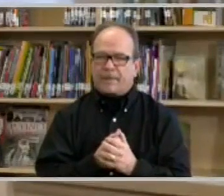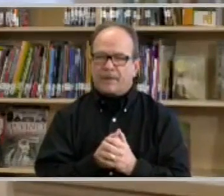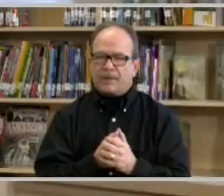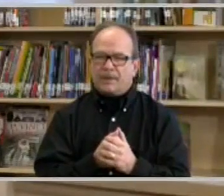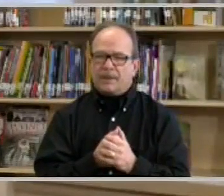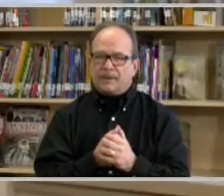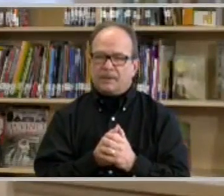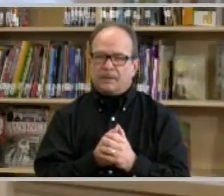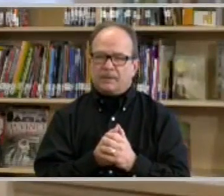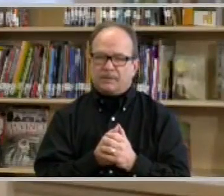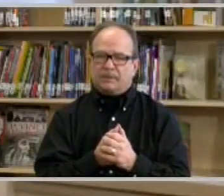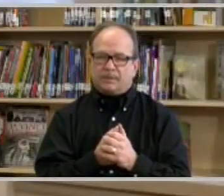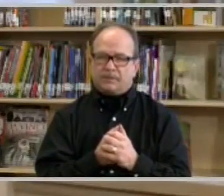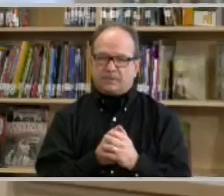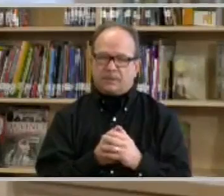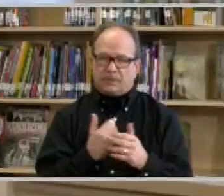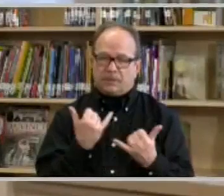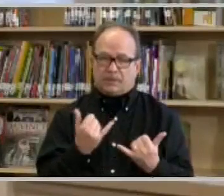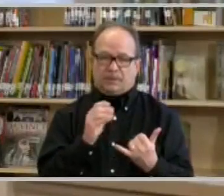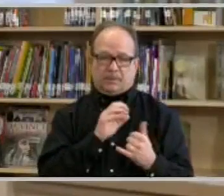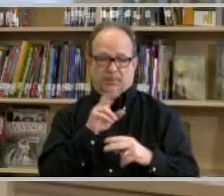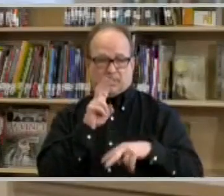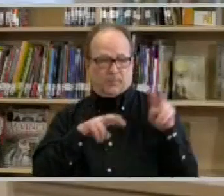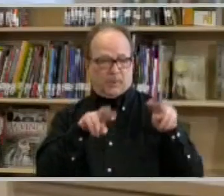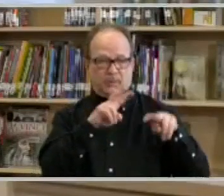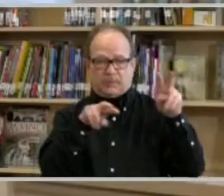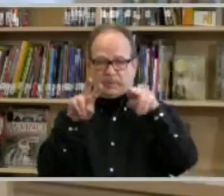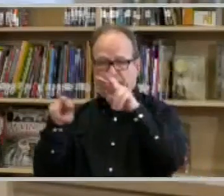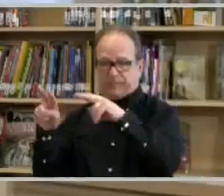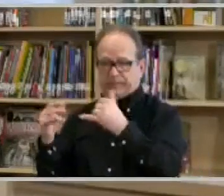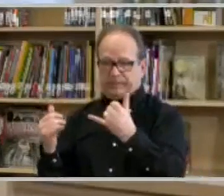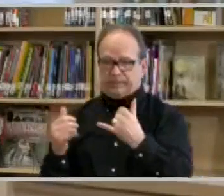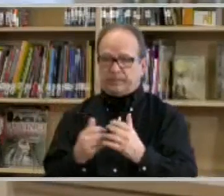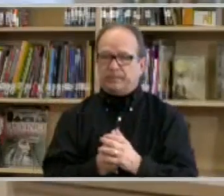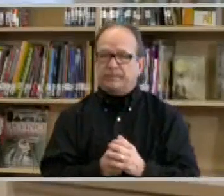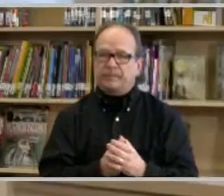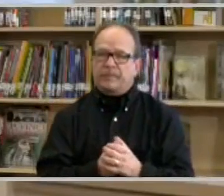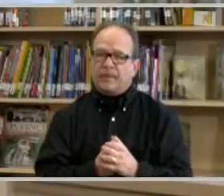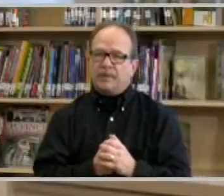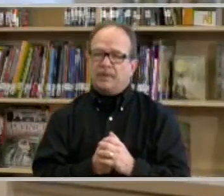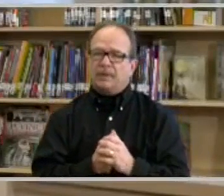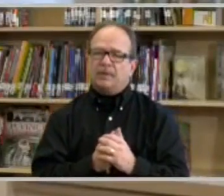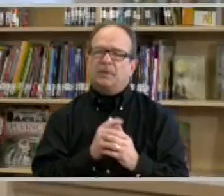EVERYTHING THAT WE'RE DOING